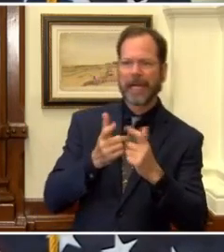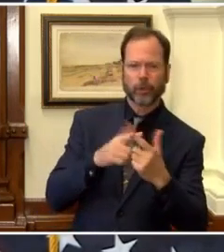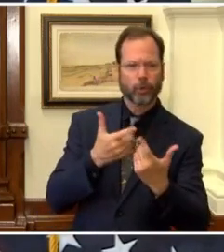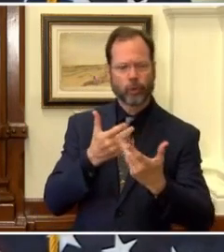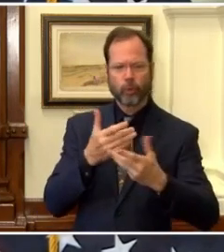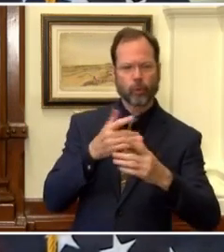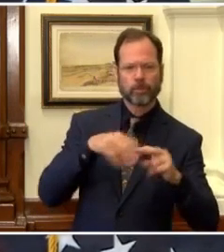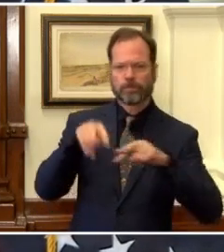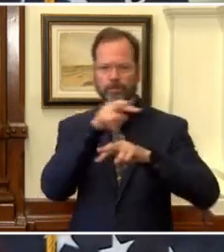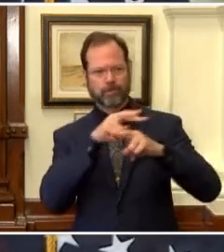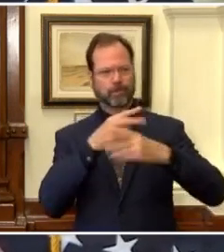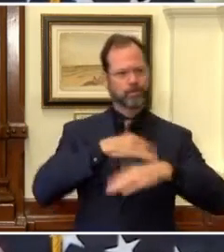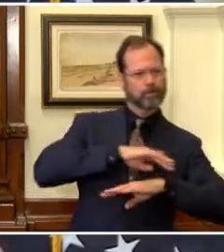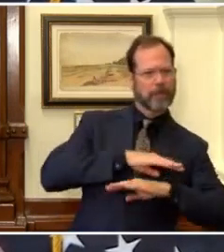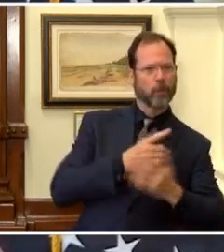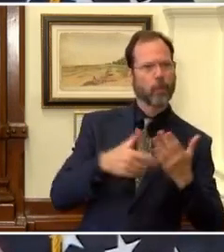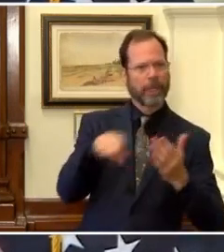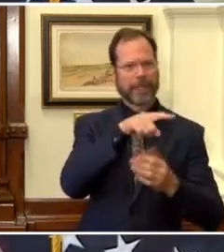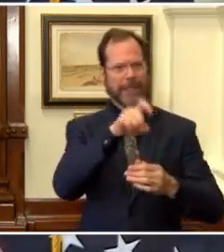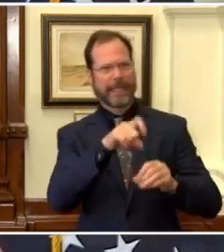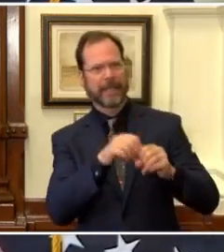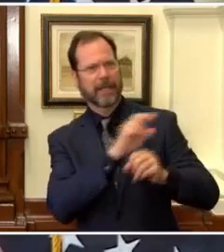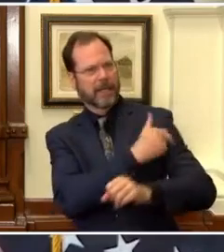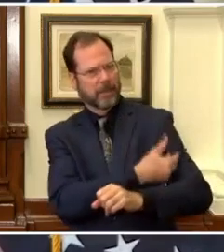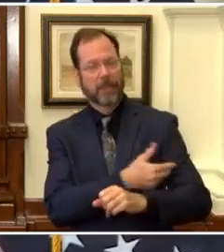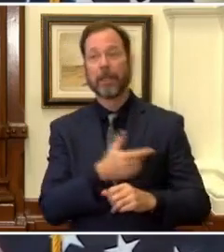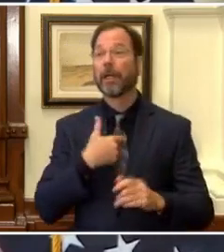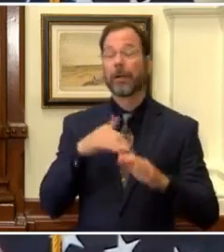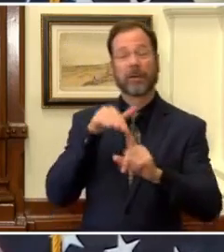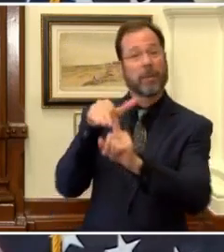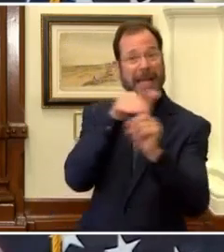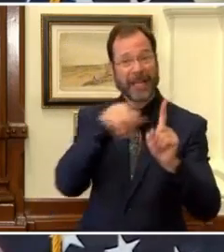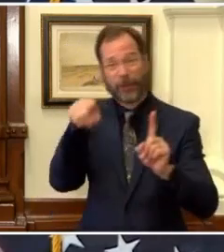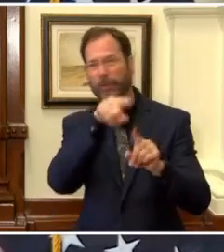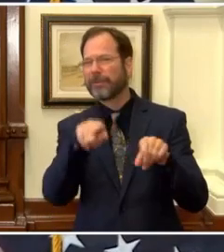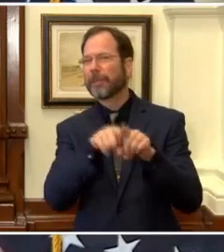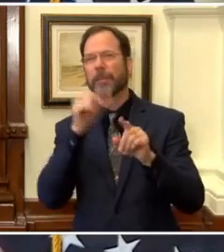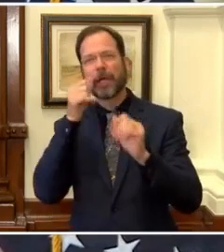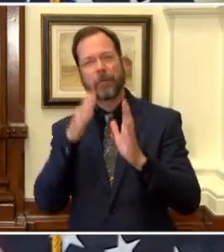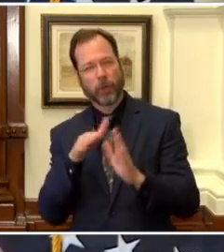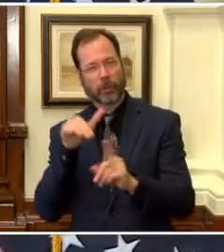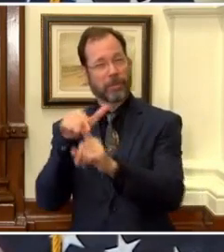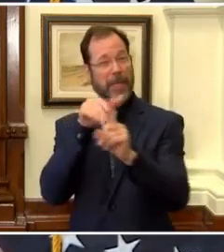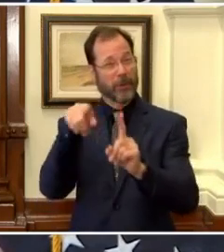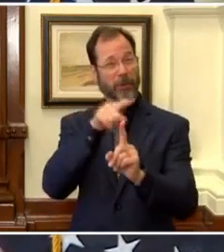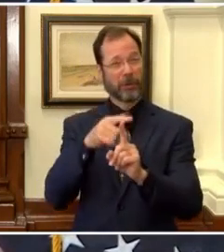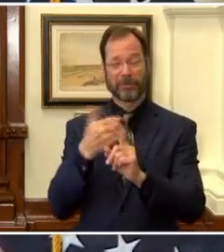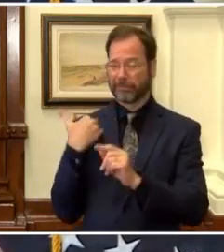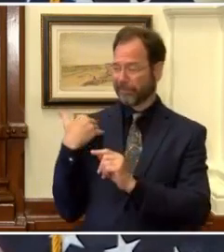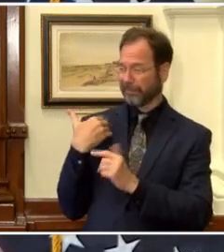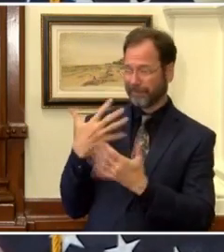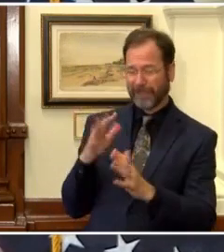THOSE EFFORTS ARE WELL IN PLACE. WE'VE LAID OUT A GOOD PLAN IN TERMS OF MEETING THOSE DEMANDS OUT THERE.